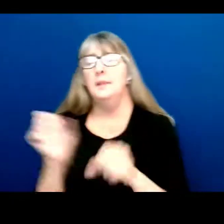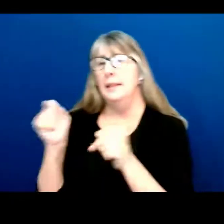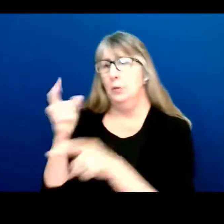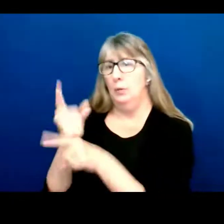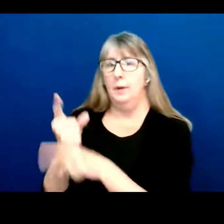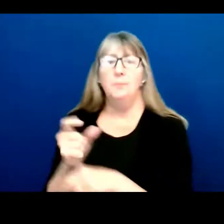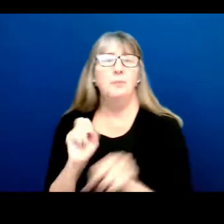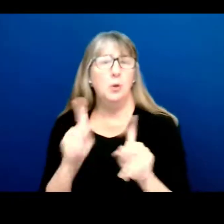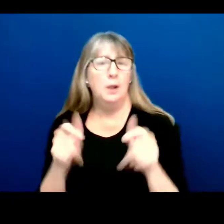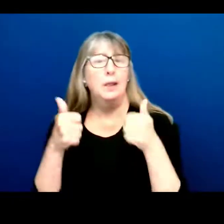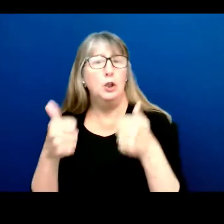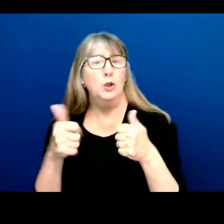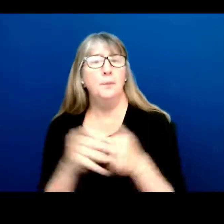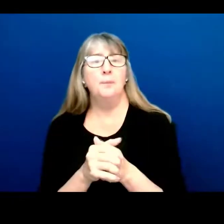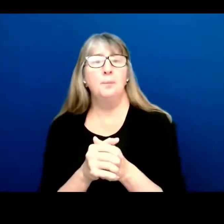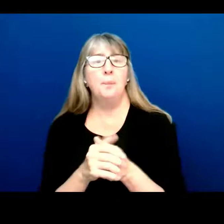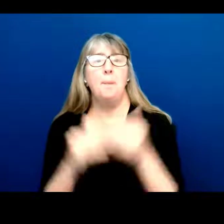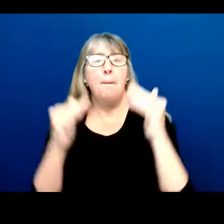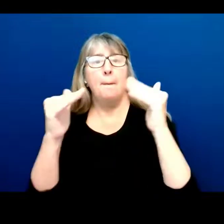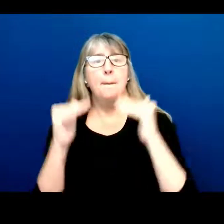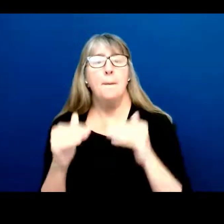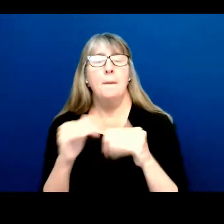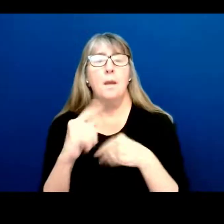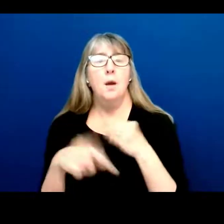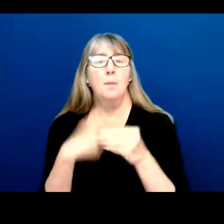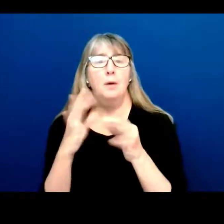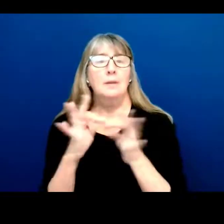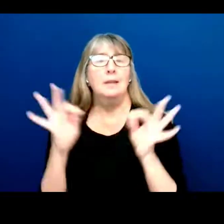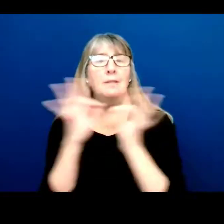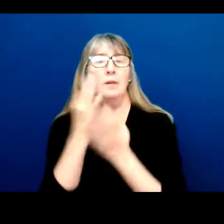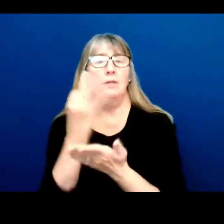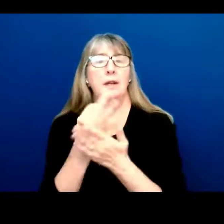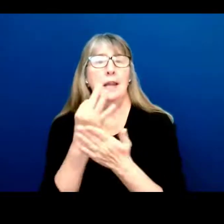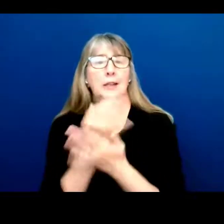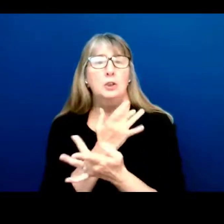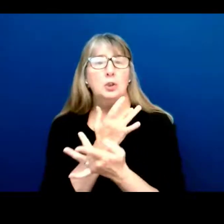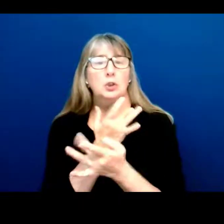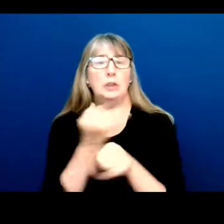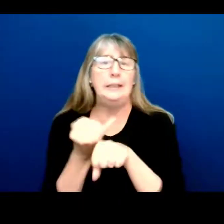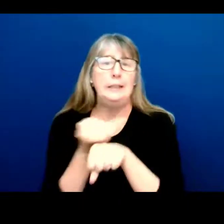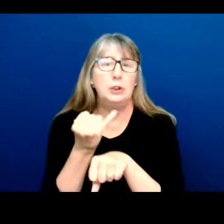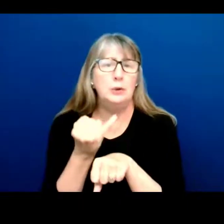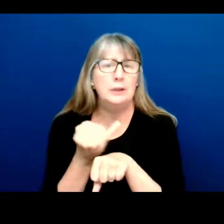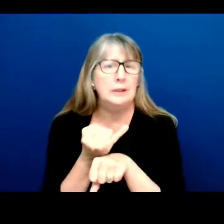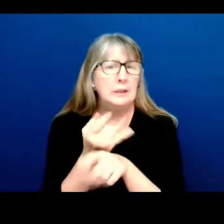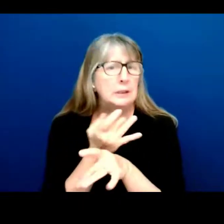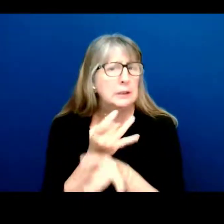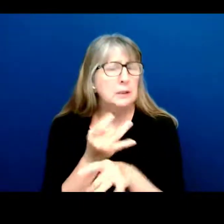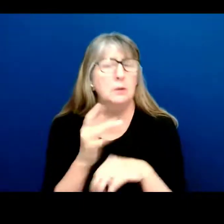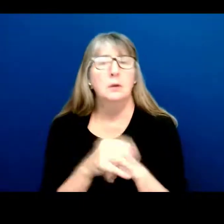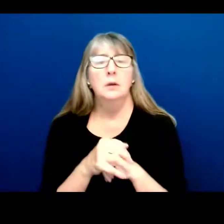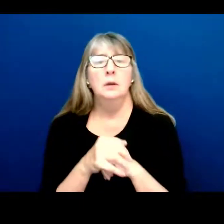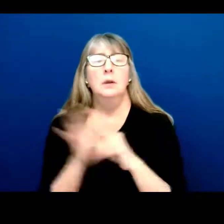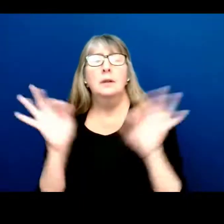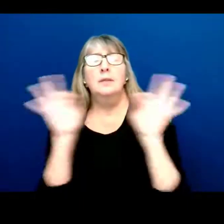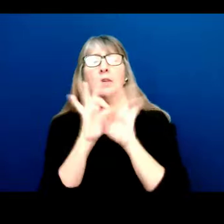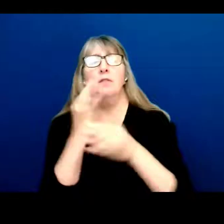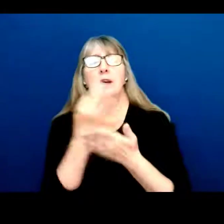Okay. This one is about Significant Financial Interests. So, "Significant Financial Interests